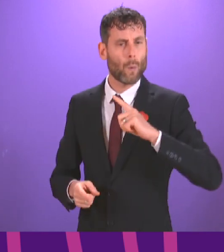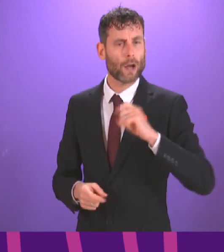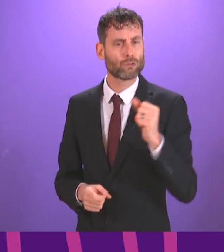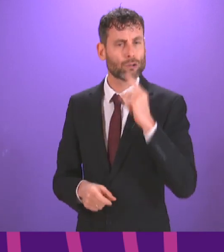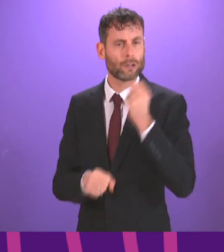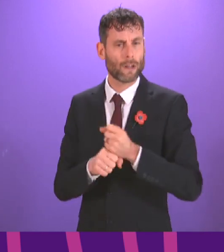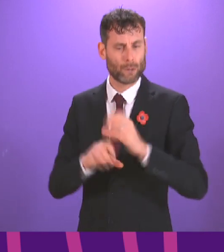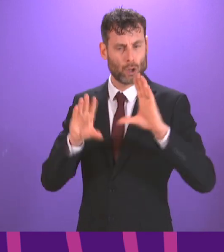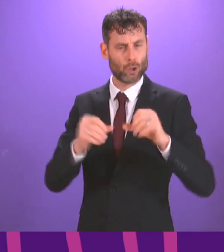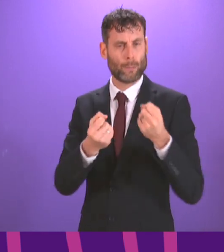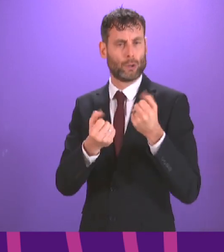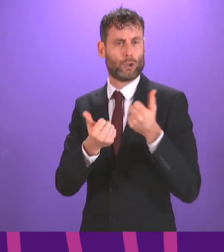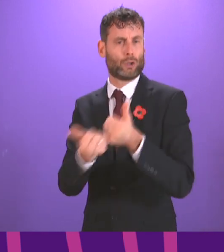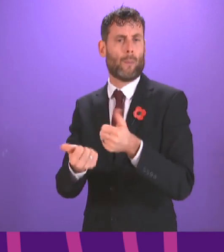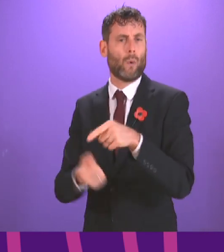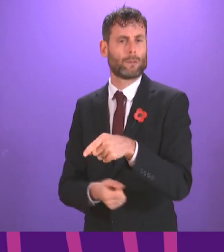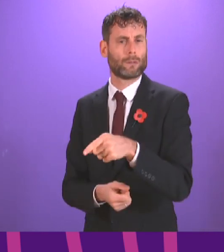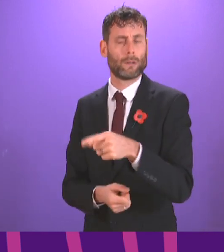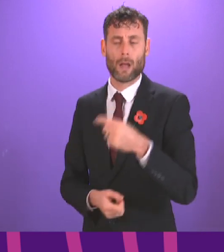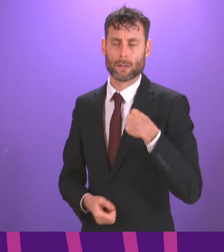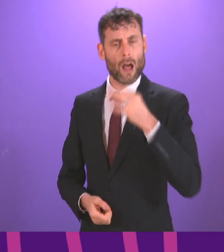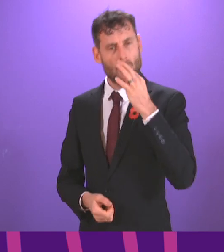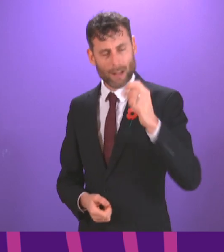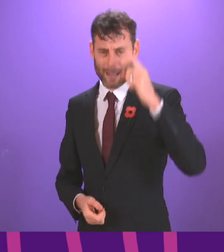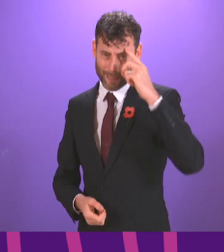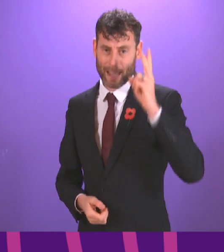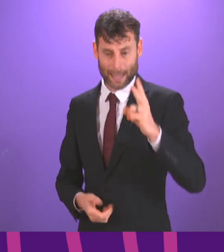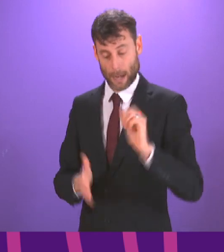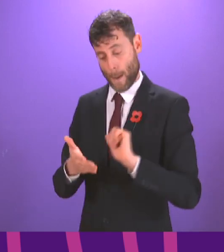support. I urge the First Minister to reverse that decision and to publish the advice that